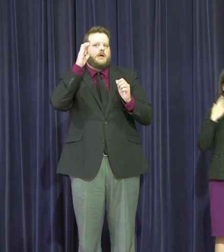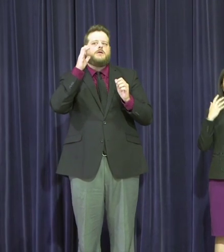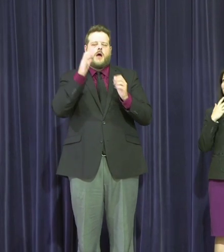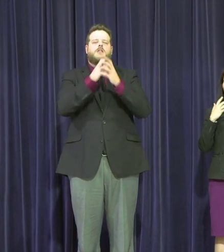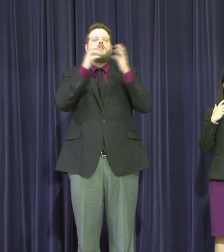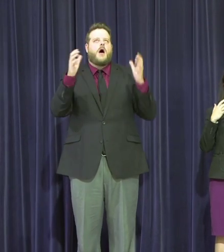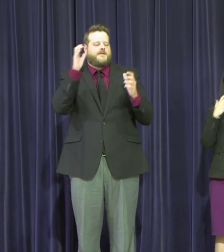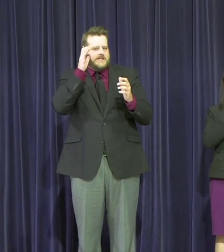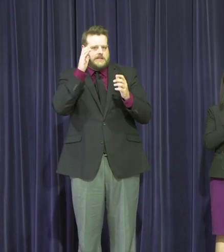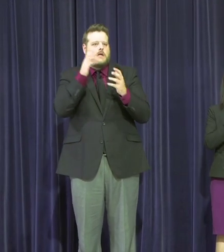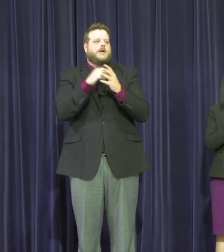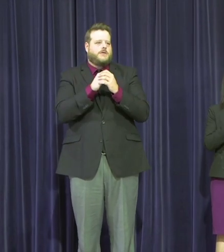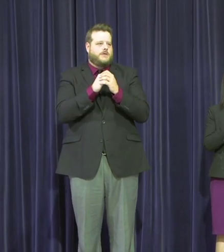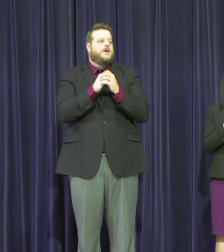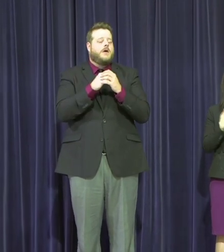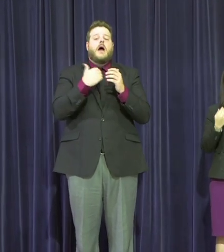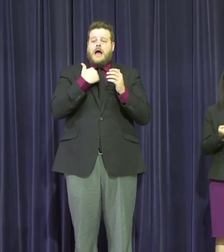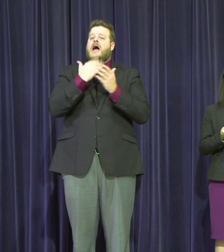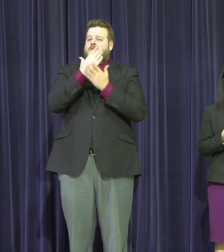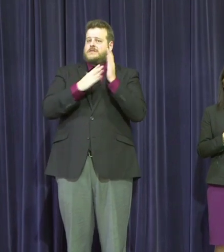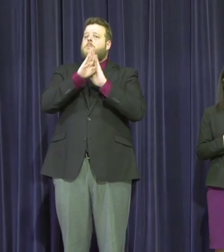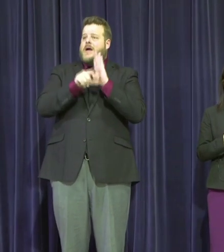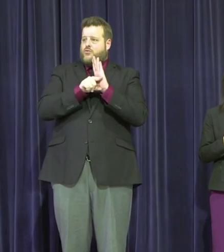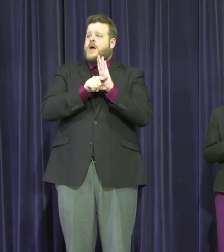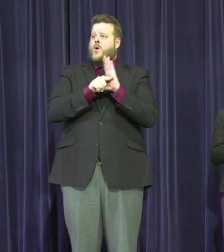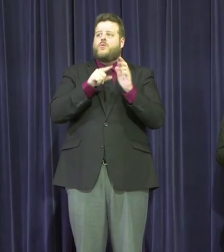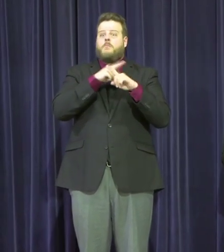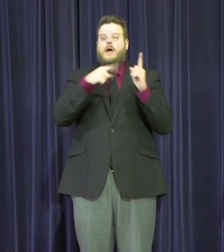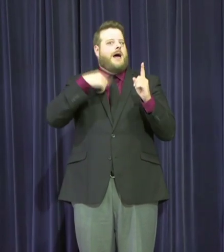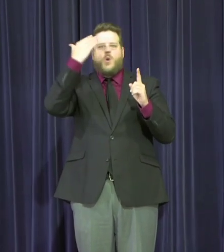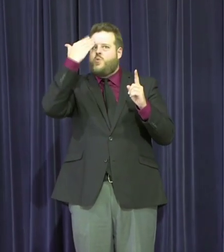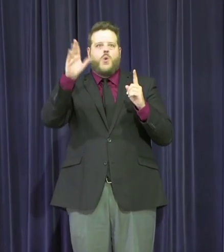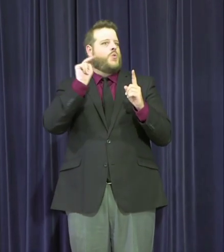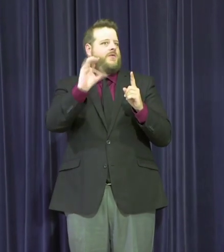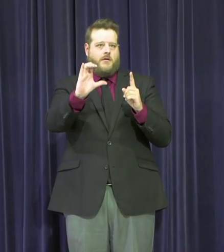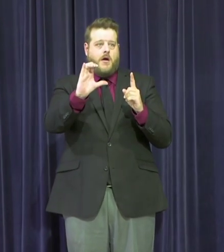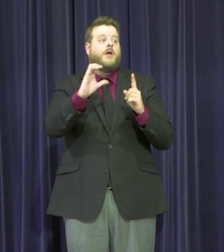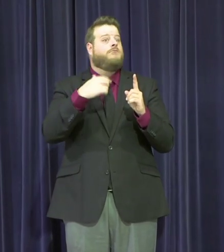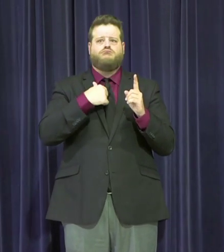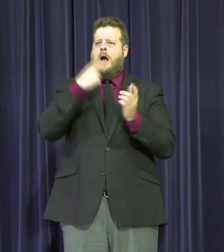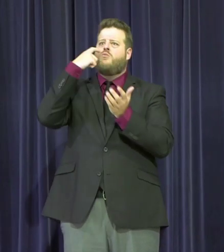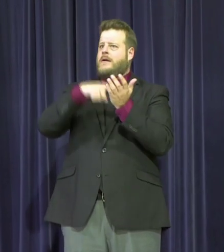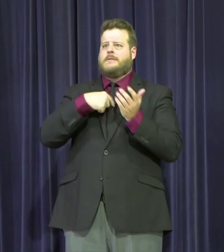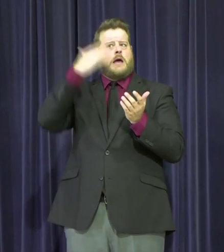I have some background in this. I don't know North Carolina and I recognize that and I need to learn from you and your